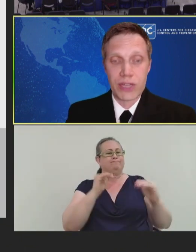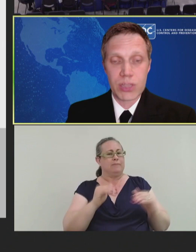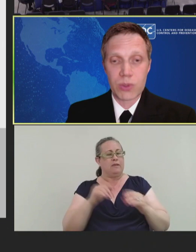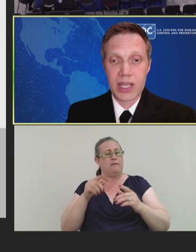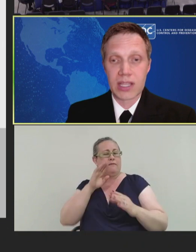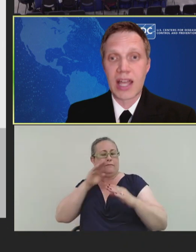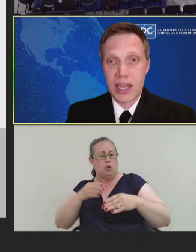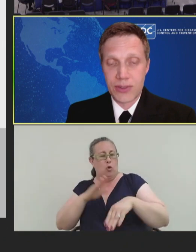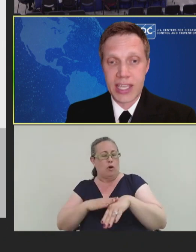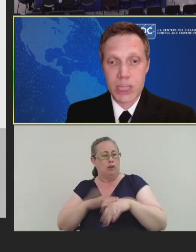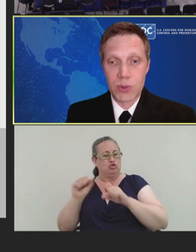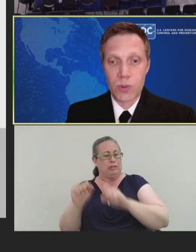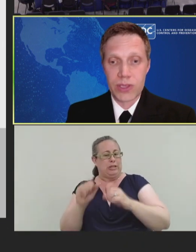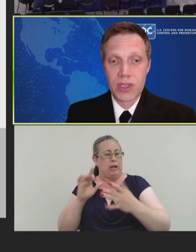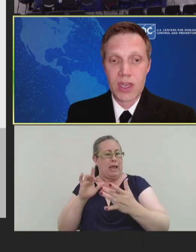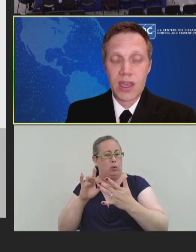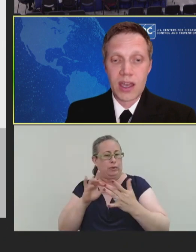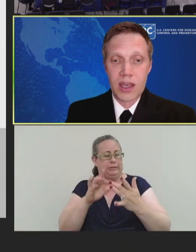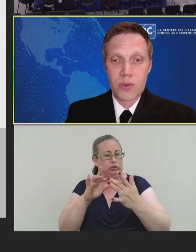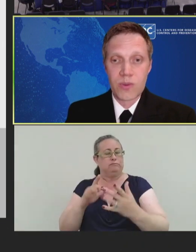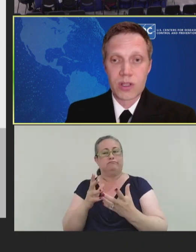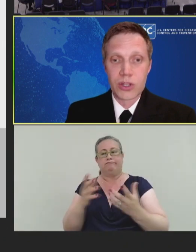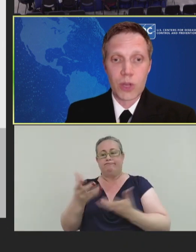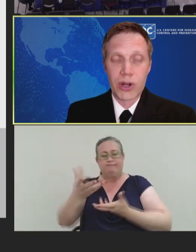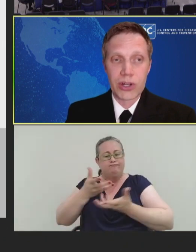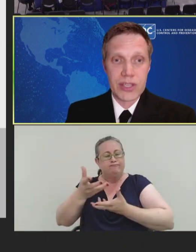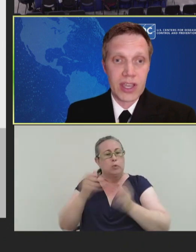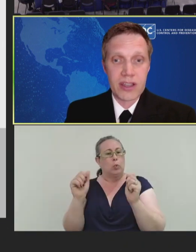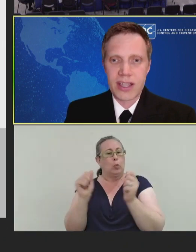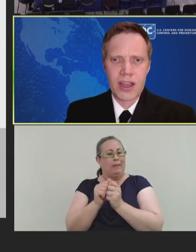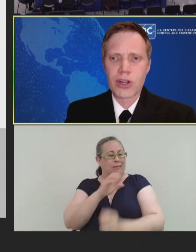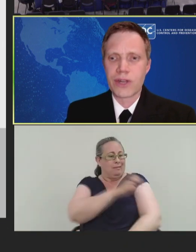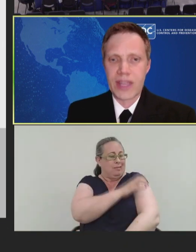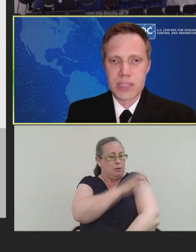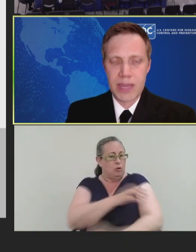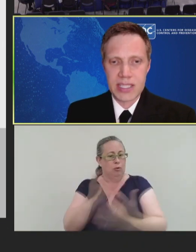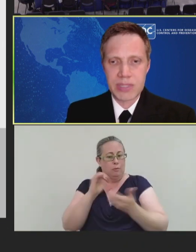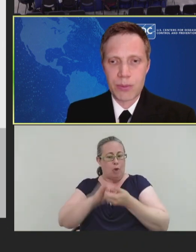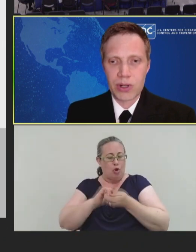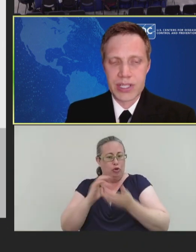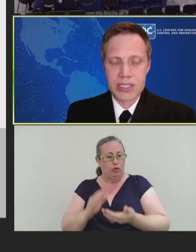We're doing a lot of engagement with clinical partners. I think 100 events by September